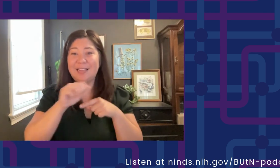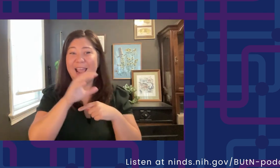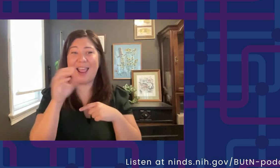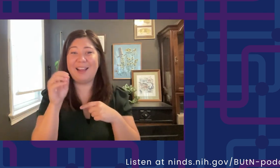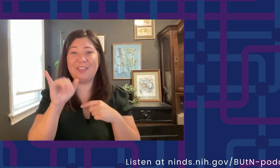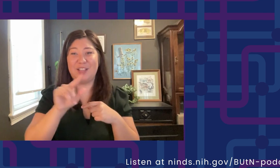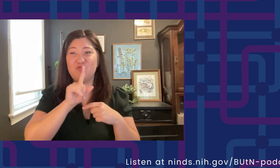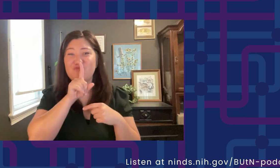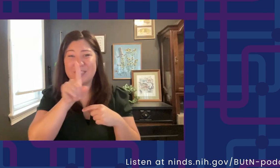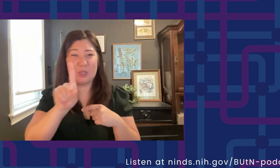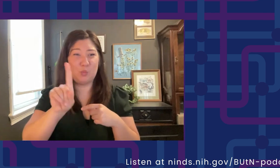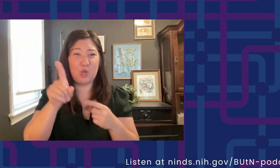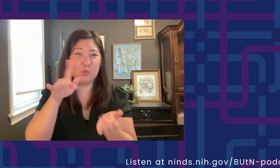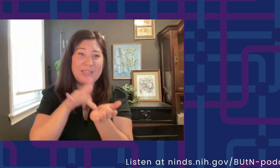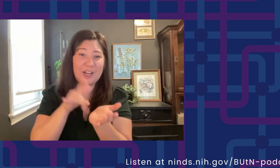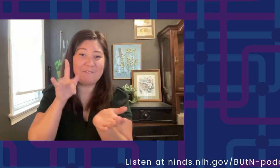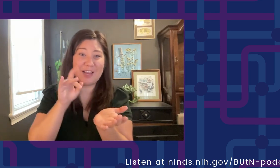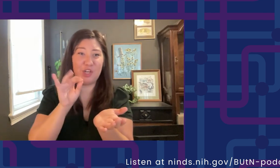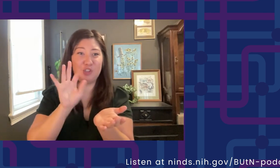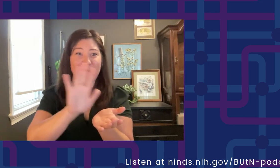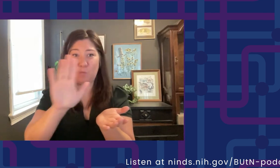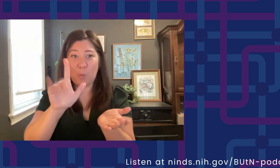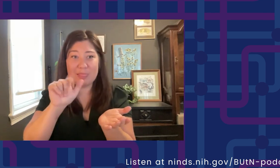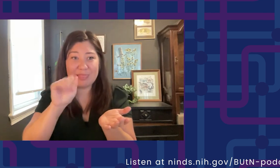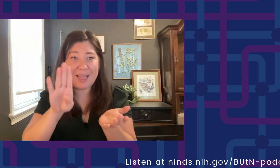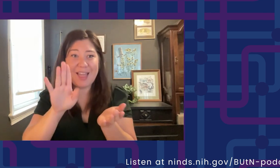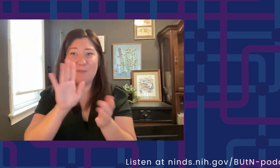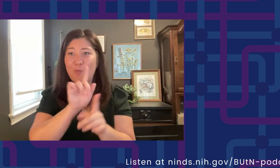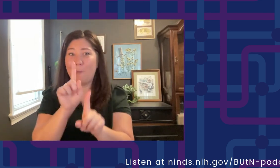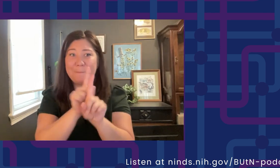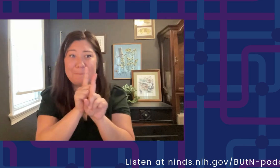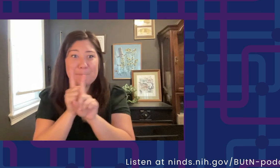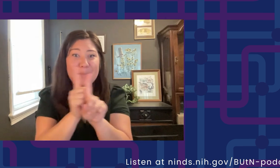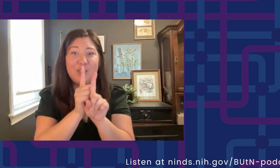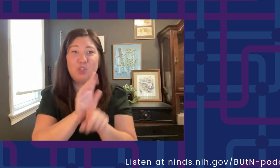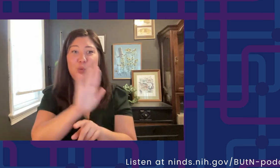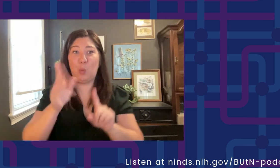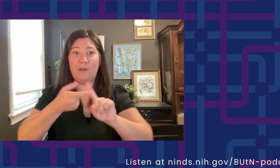It takes practice, and that's where you take advantage of people